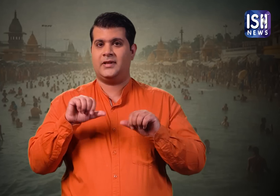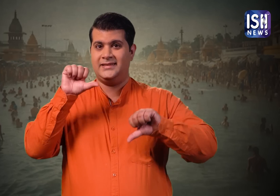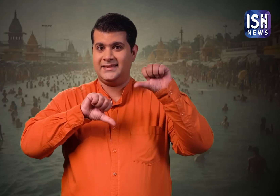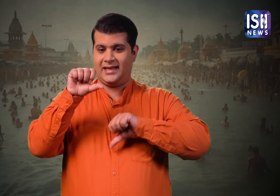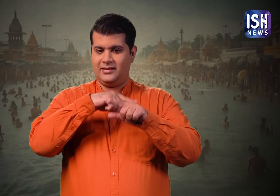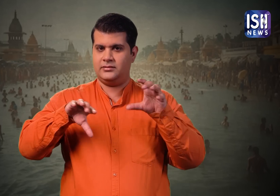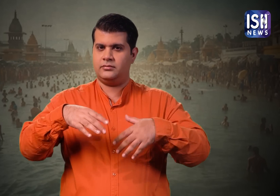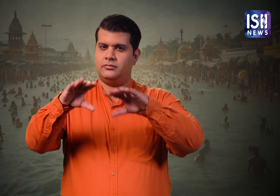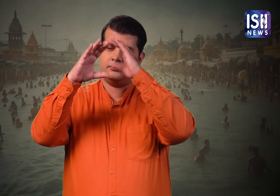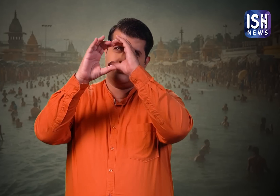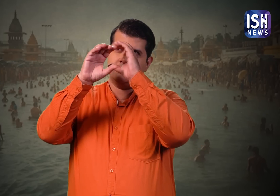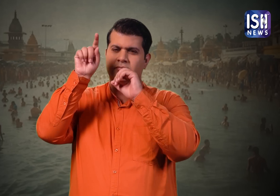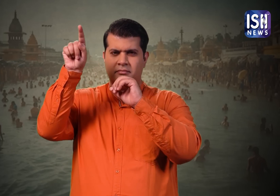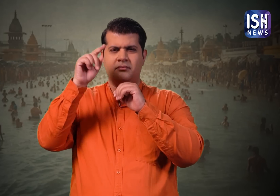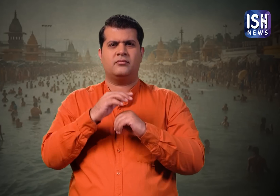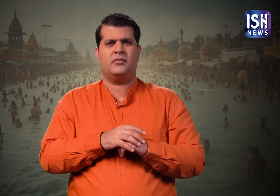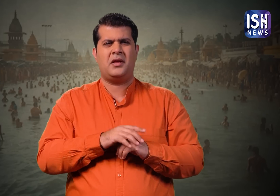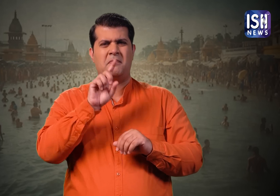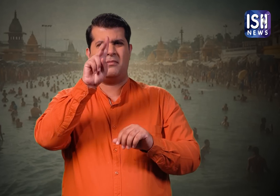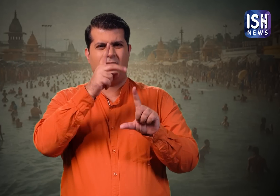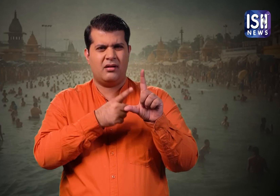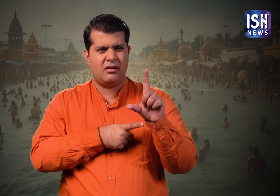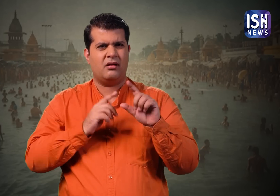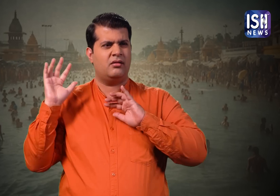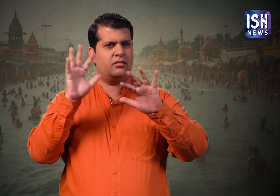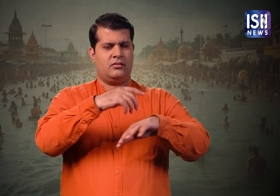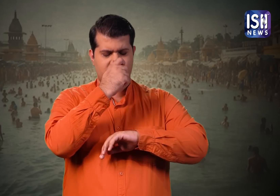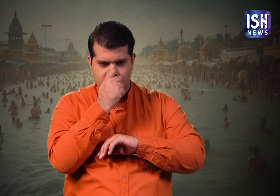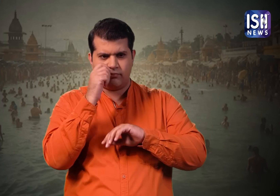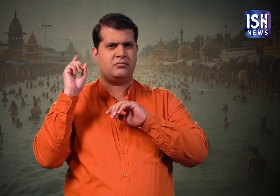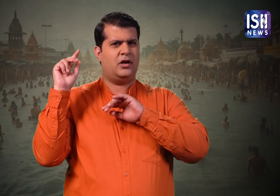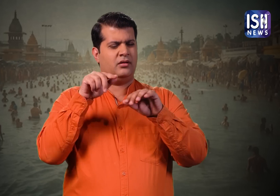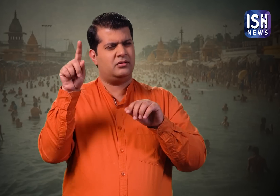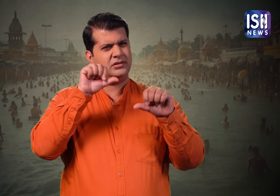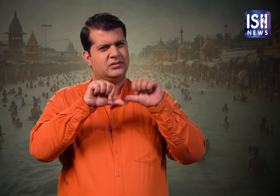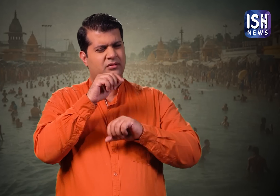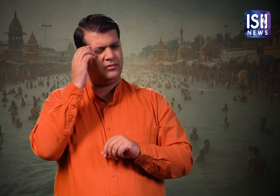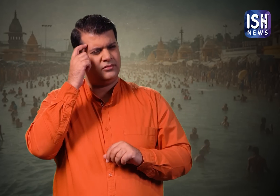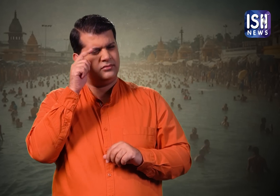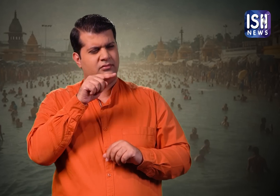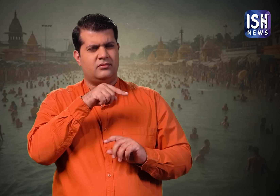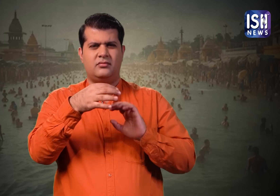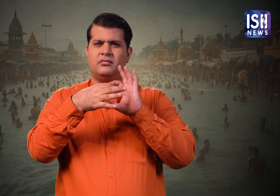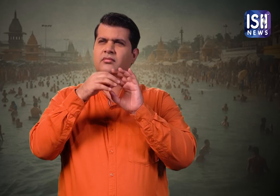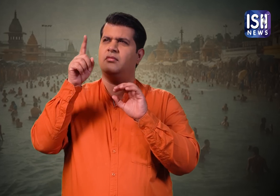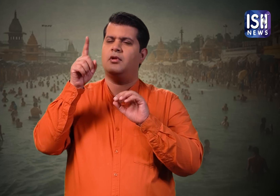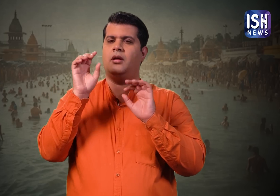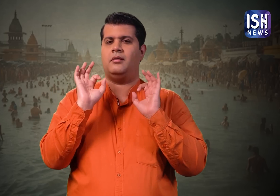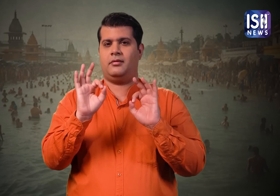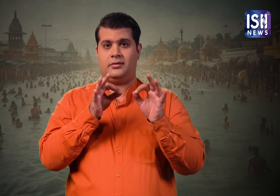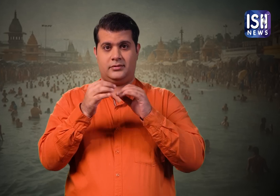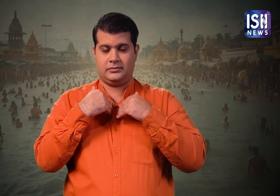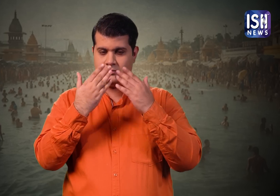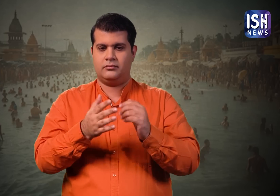According to the science the 12 years Kumbh theory has been explained as such.